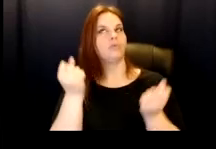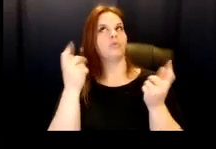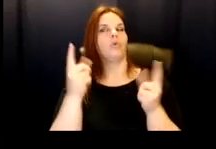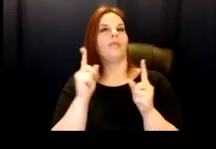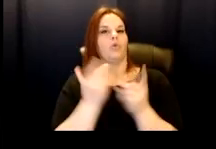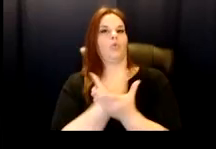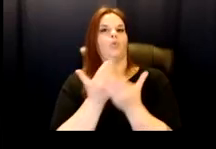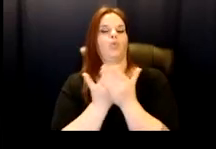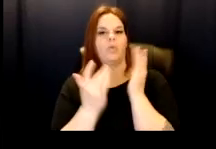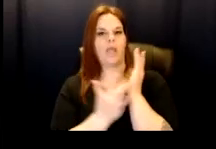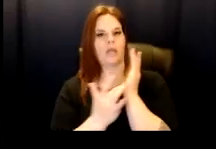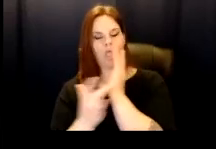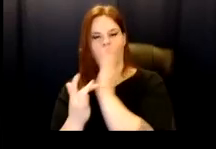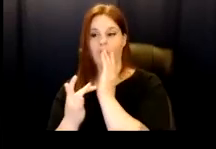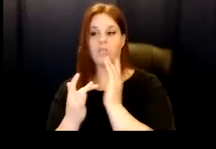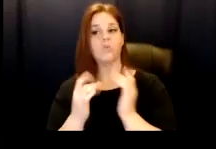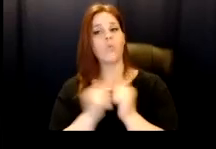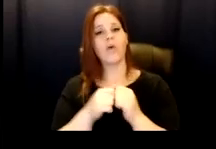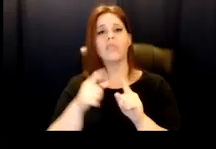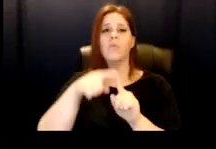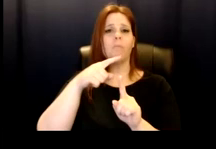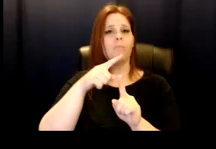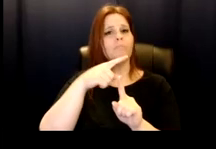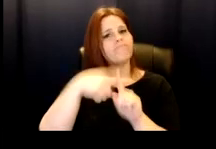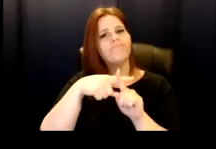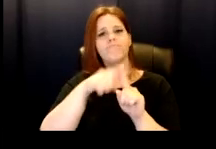that, again, hold so much promise for the disability community. But they have to be